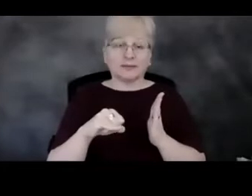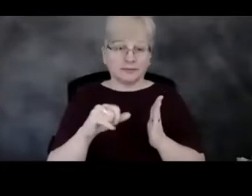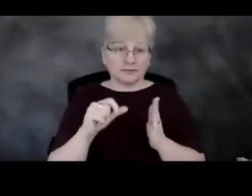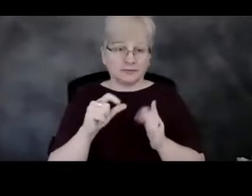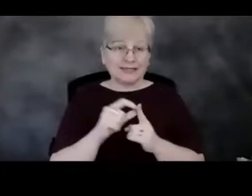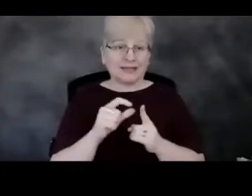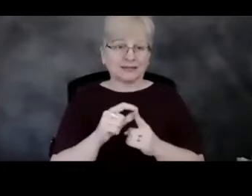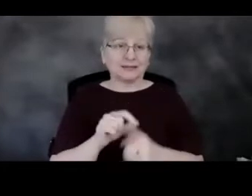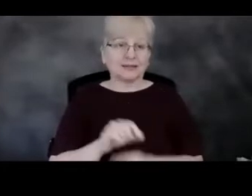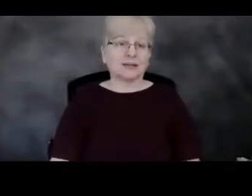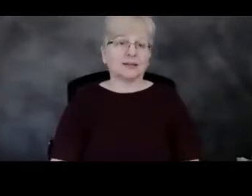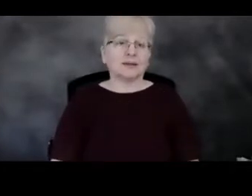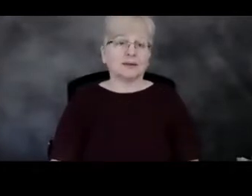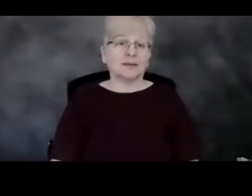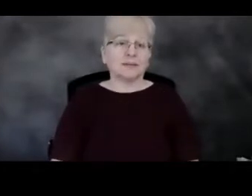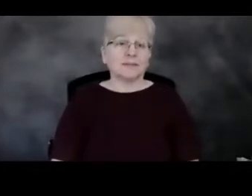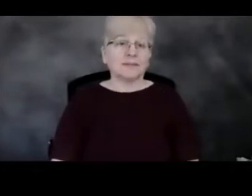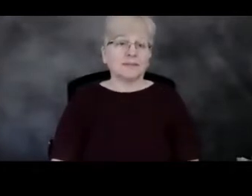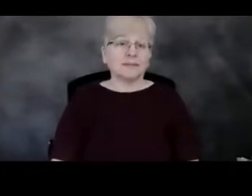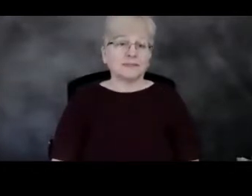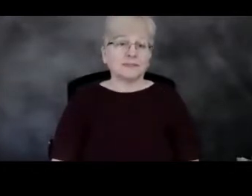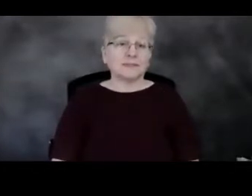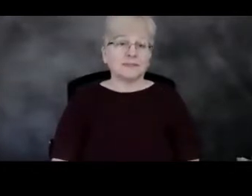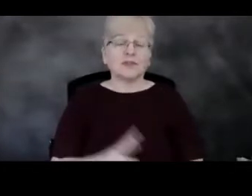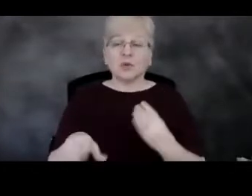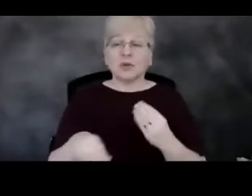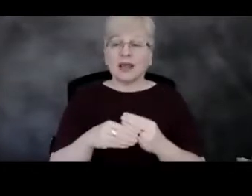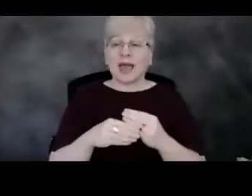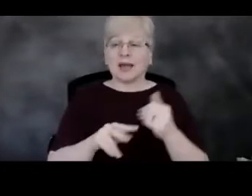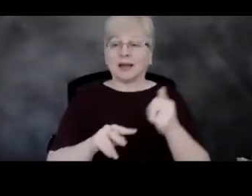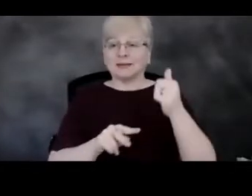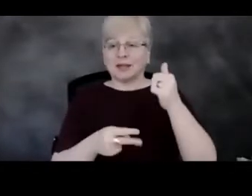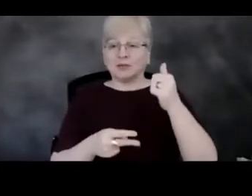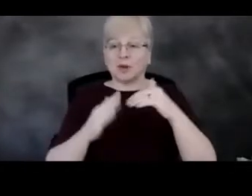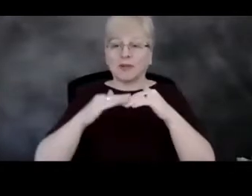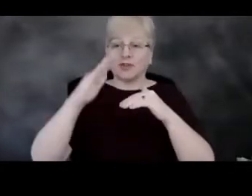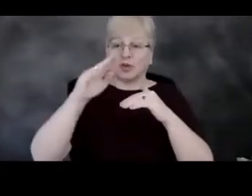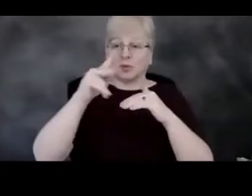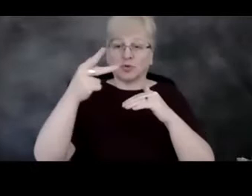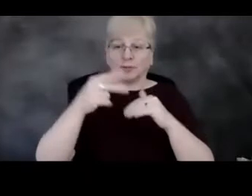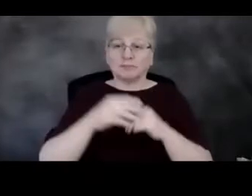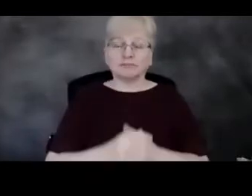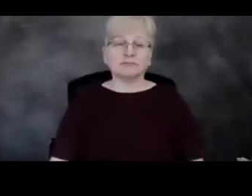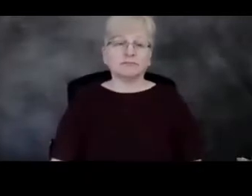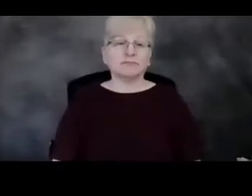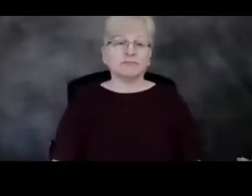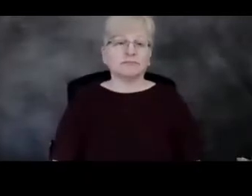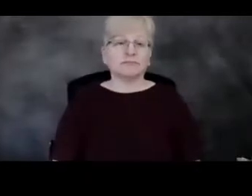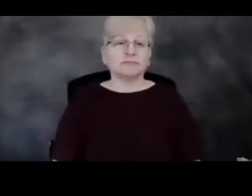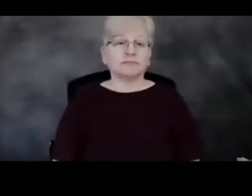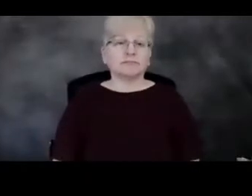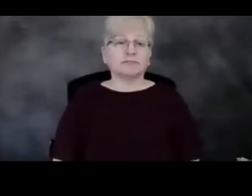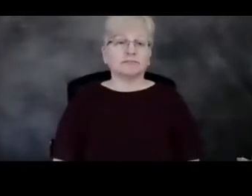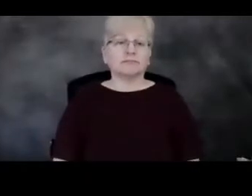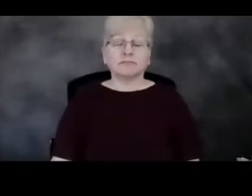16:48:14 subscript and superscripts, 16:48:18 you can add bullets and numbers,